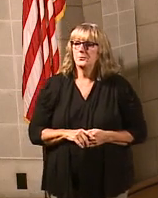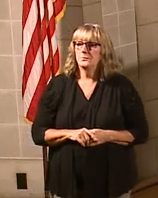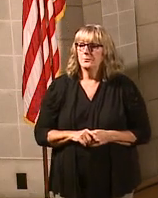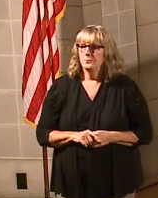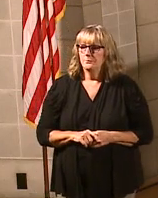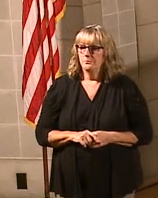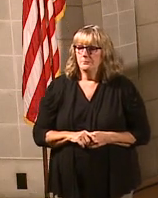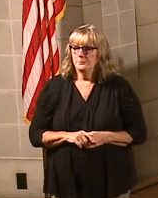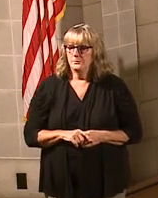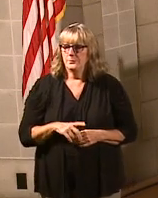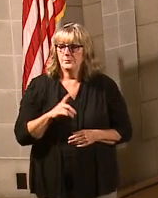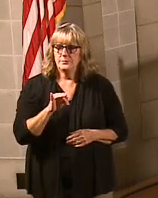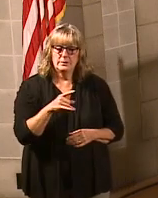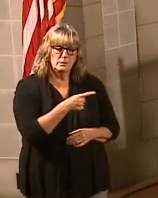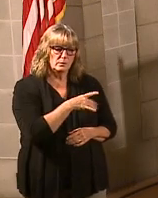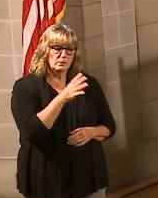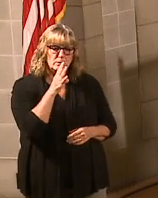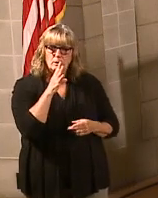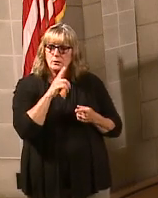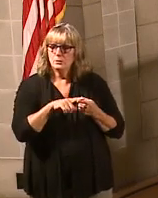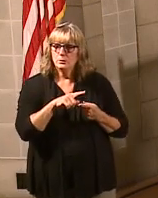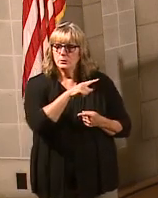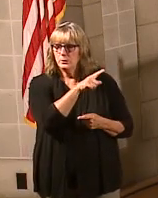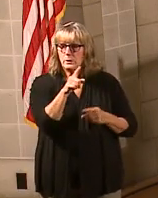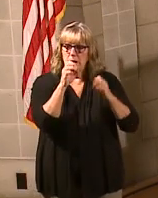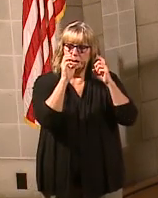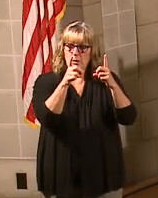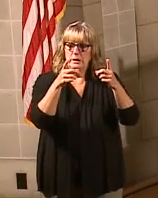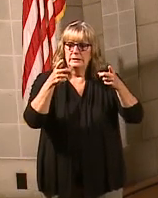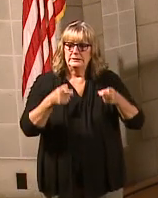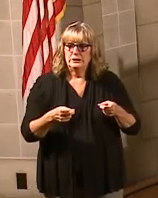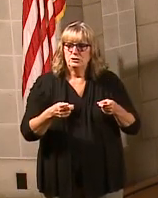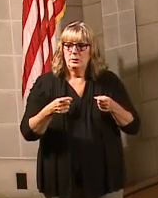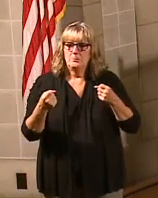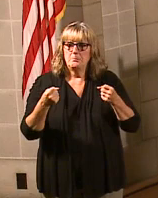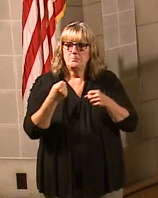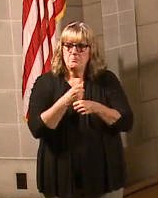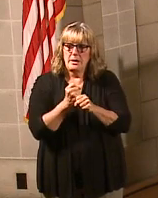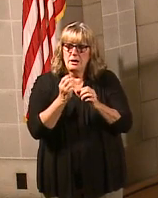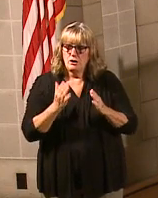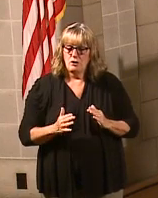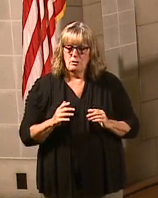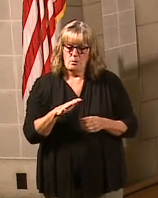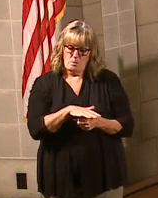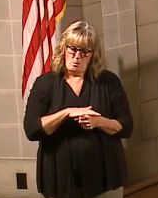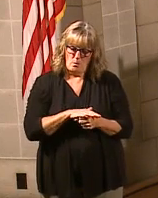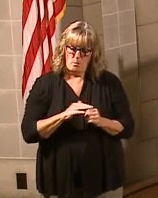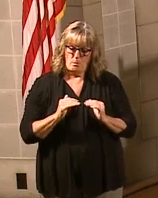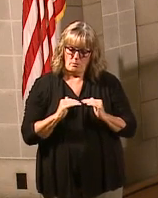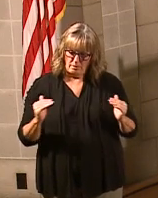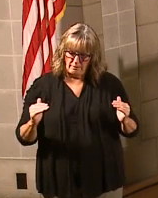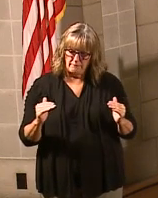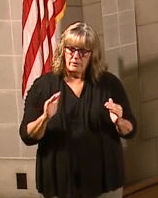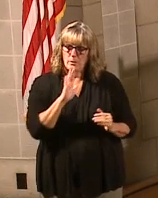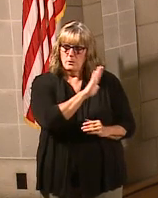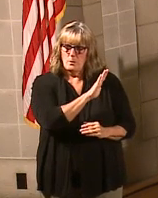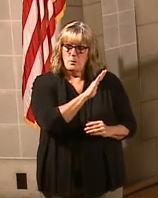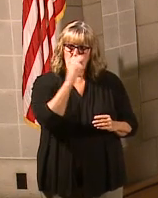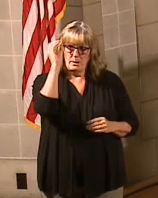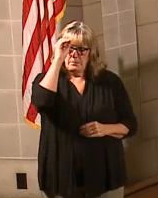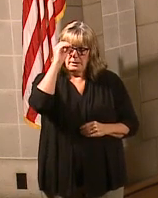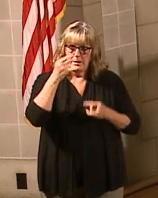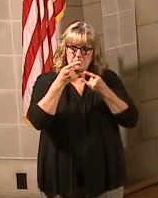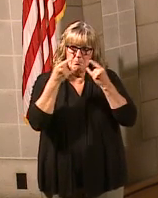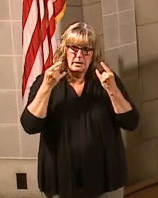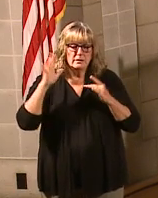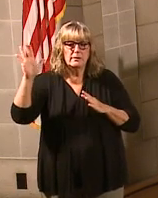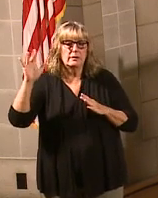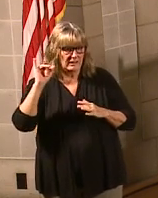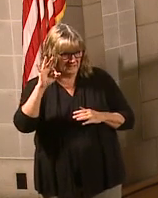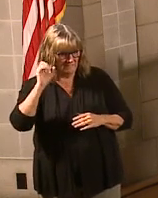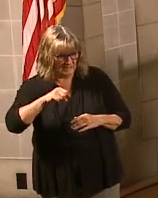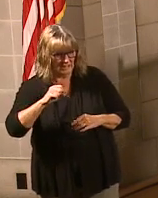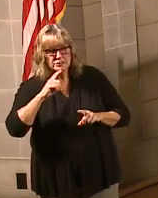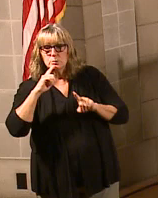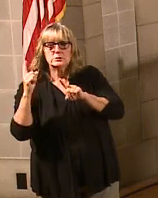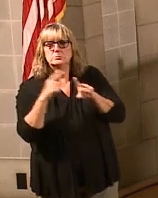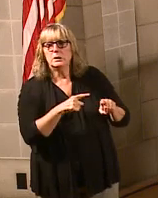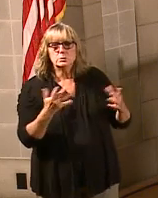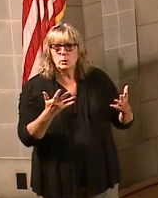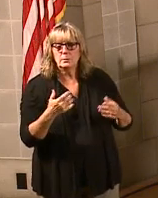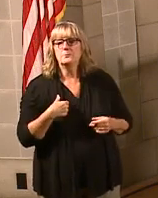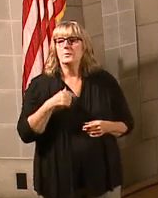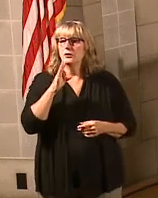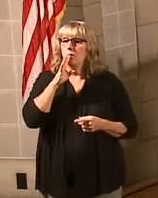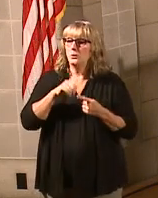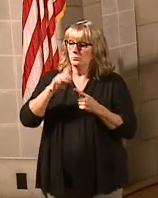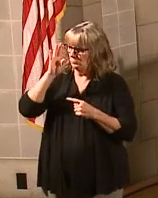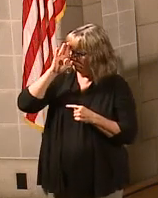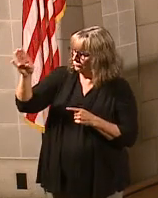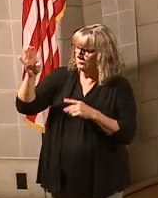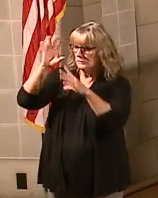THERE WAS ANY REQUESTS FOR